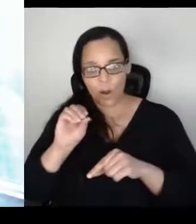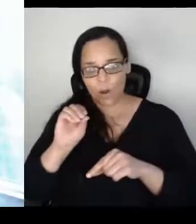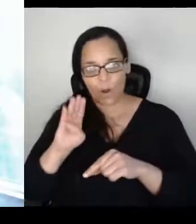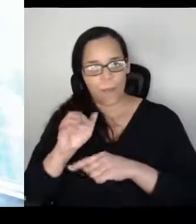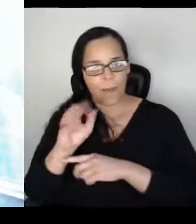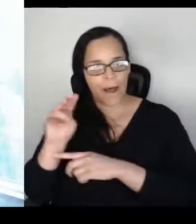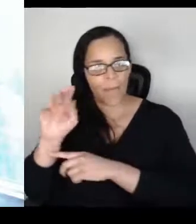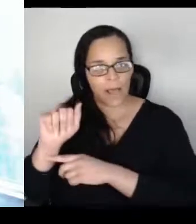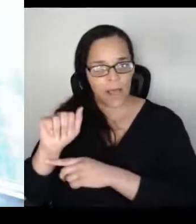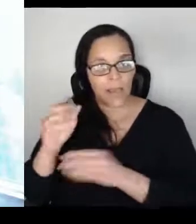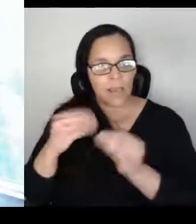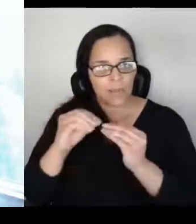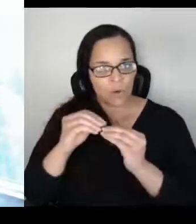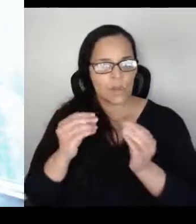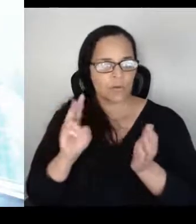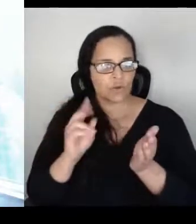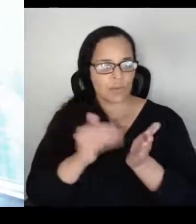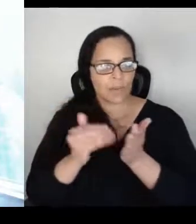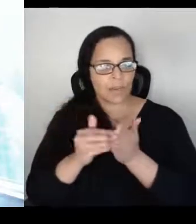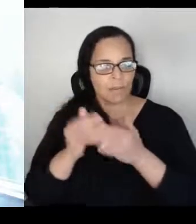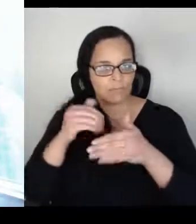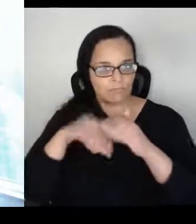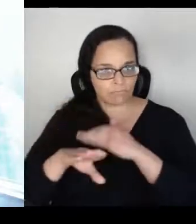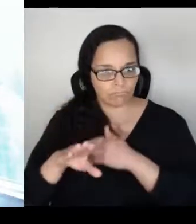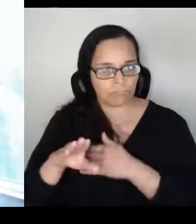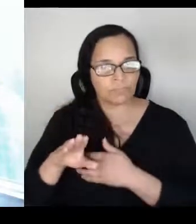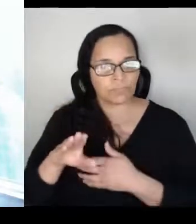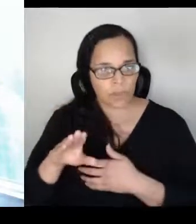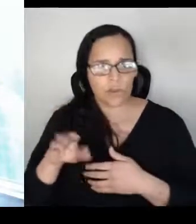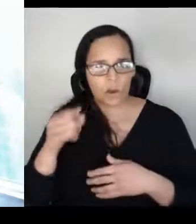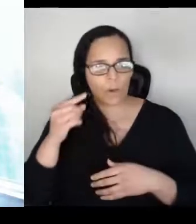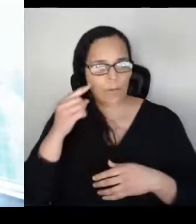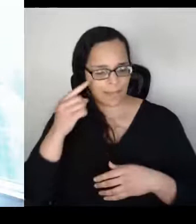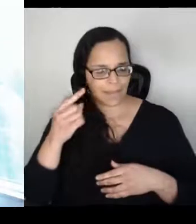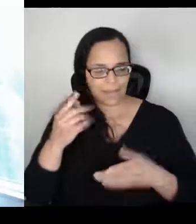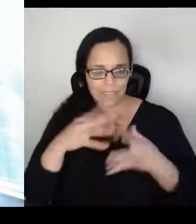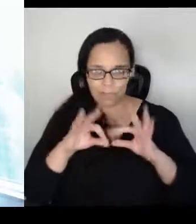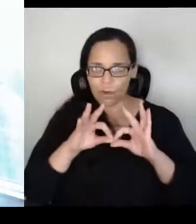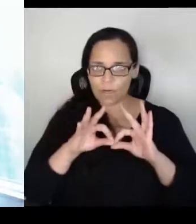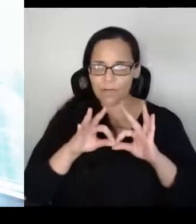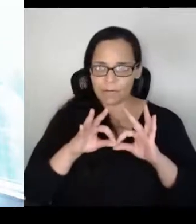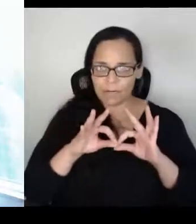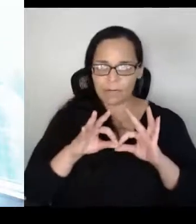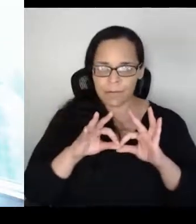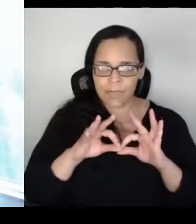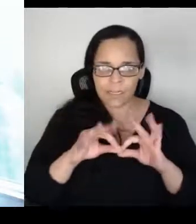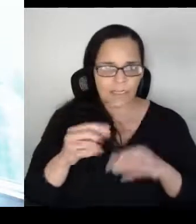And so what I think is important to name is that the infrastructure of this deportation